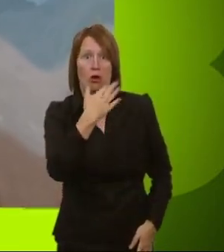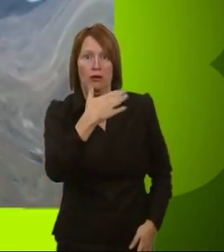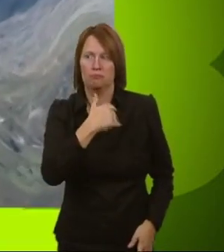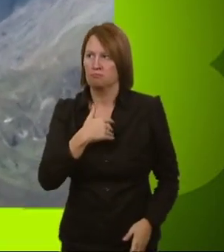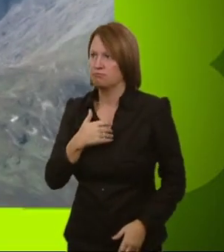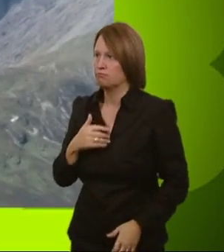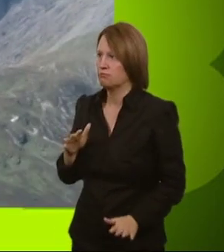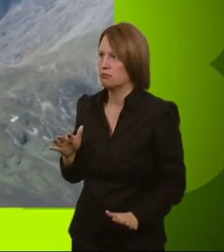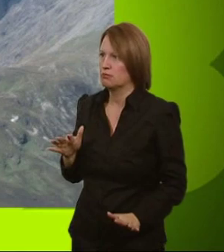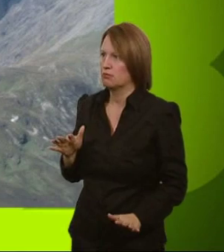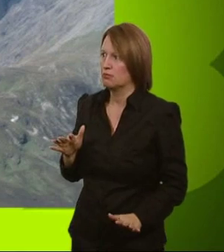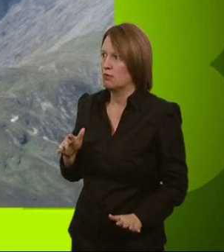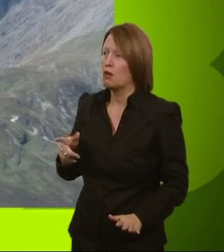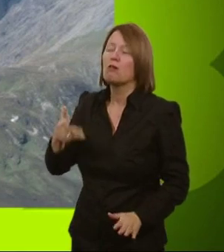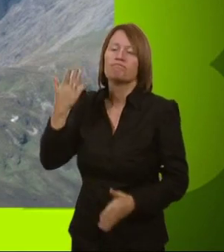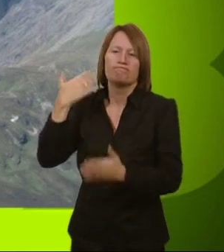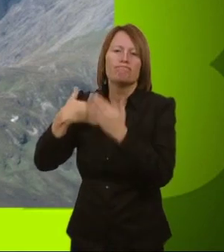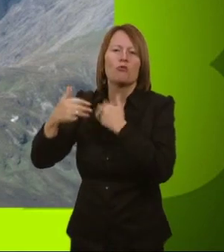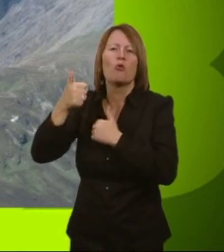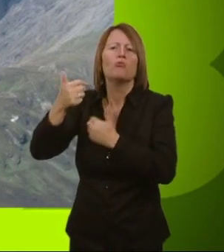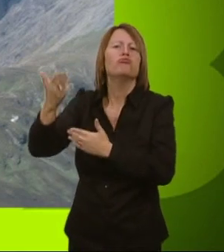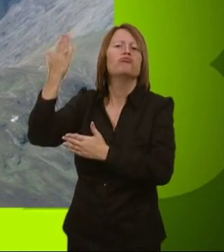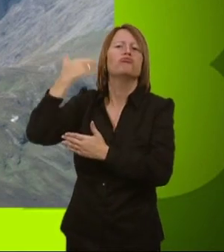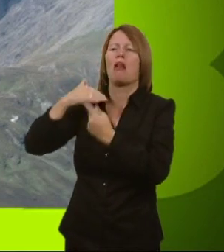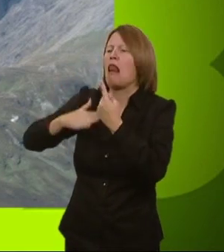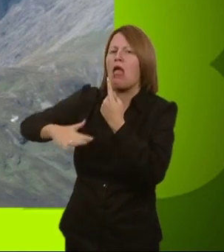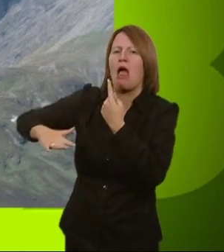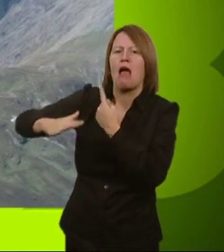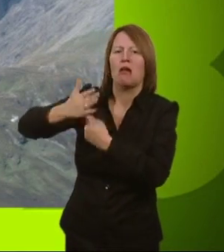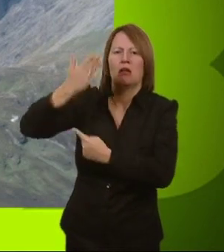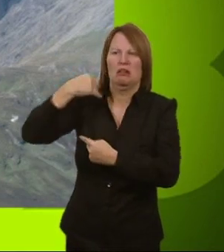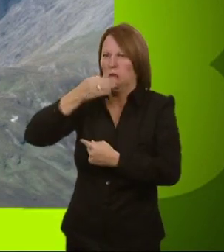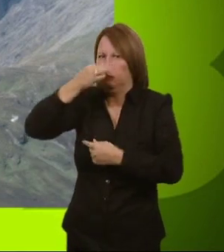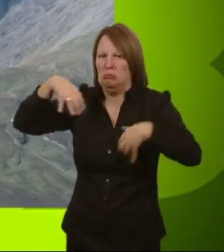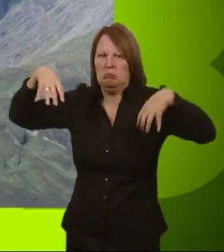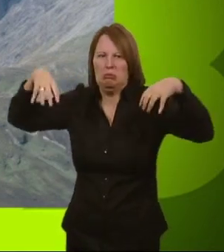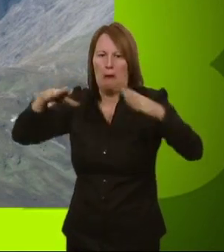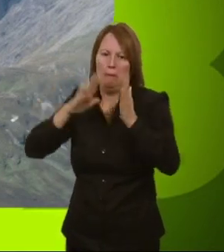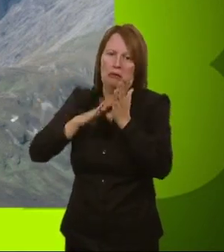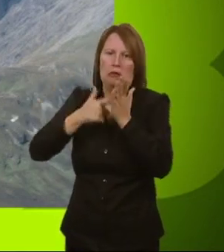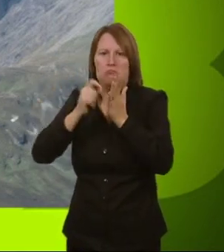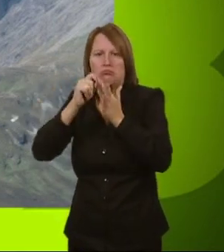oh listen good folks throughout the land and I'll tell you the story of stinky mcran